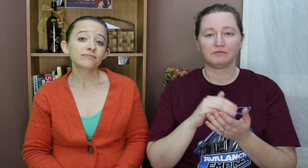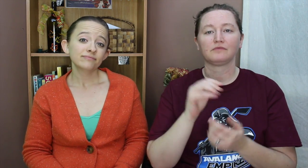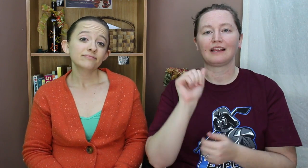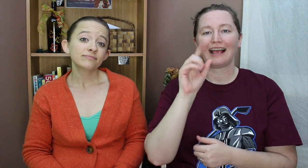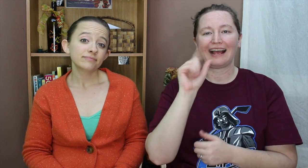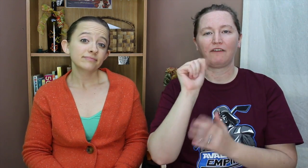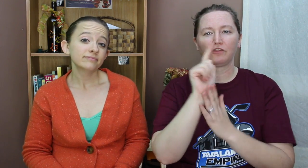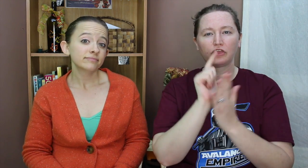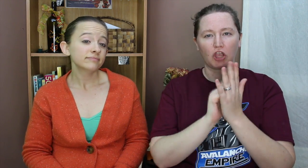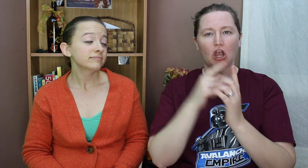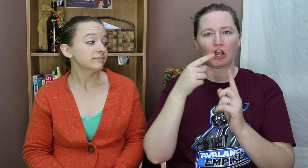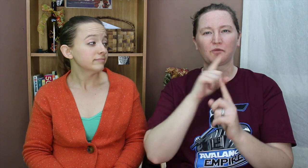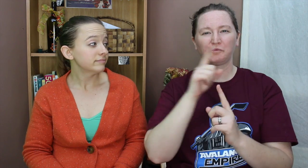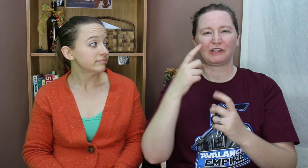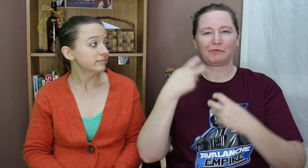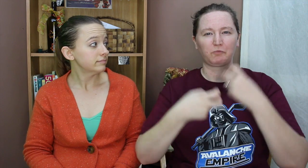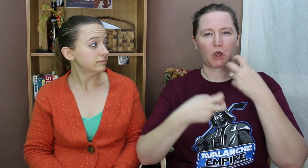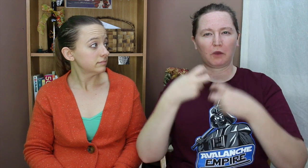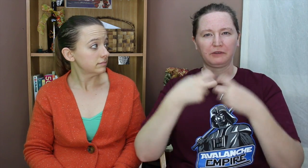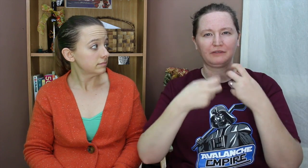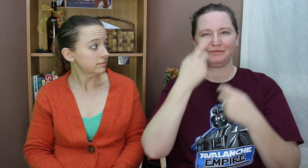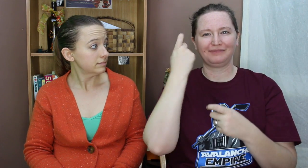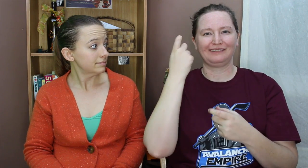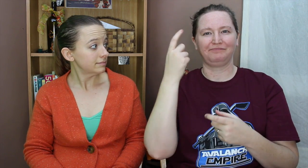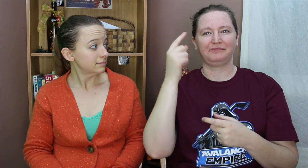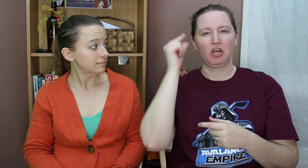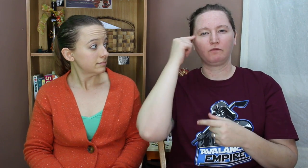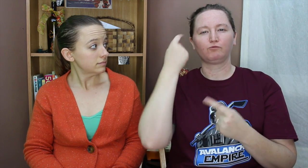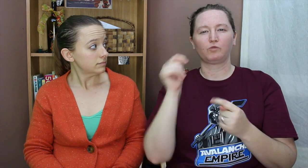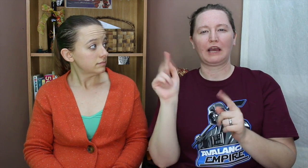[Jenna] So again really, it's